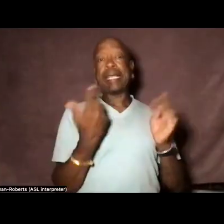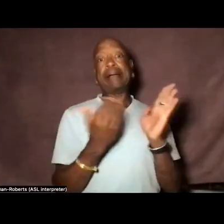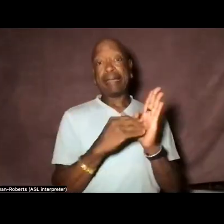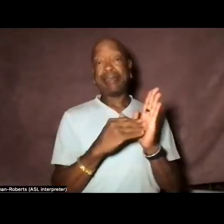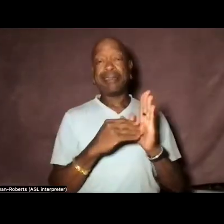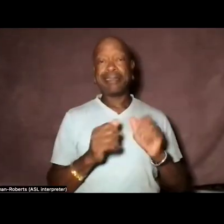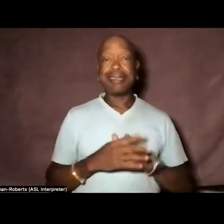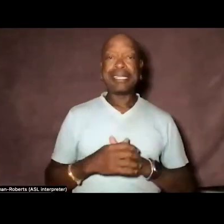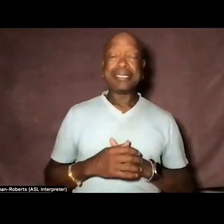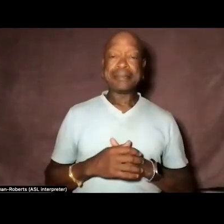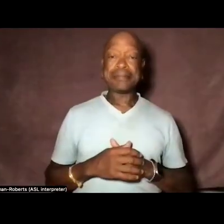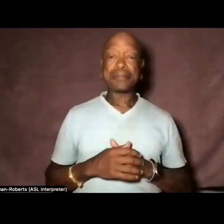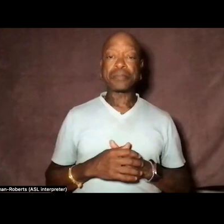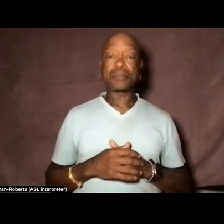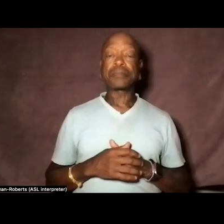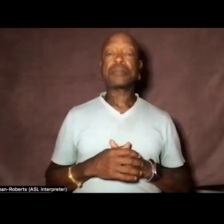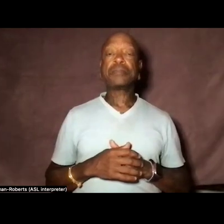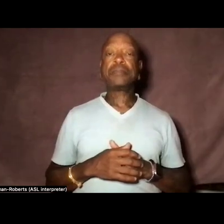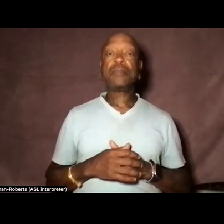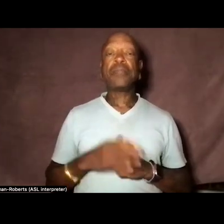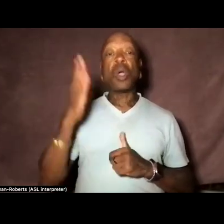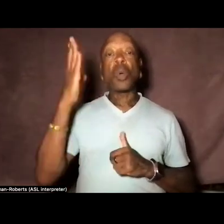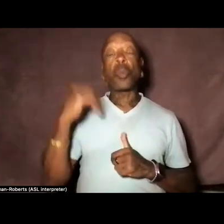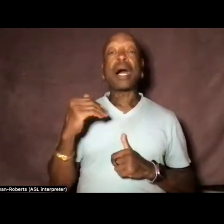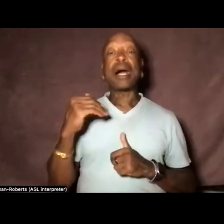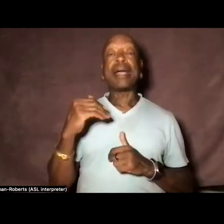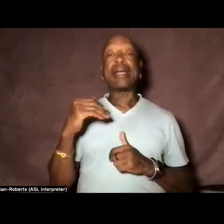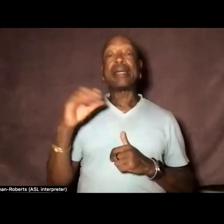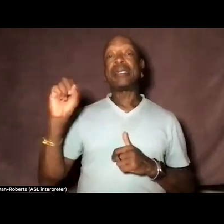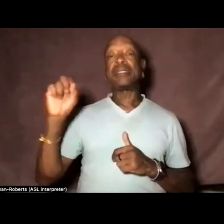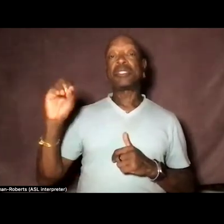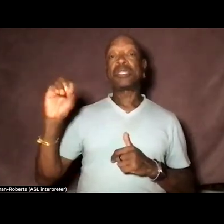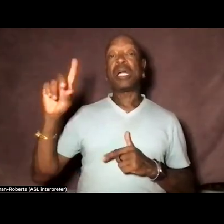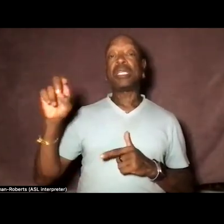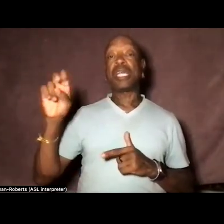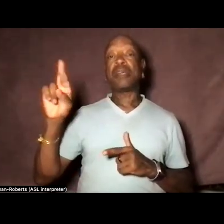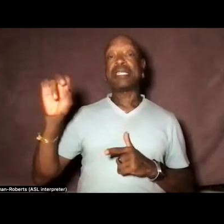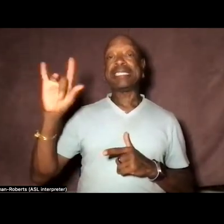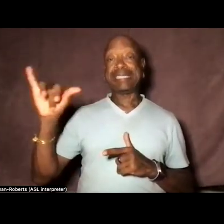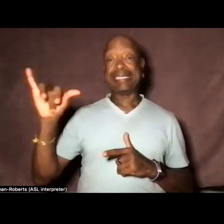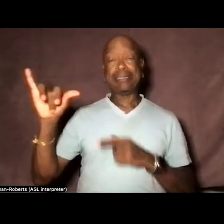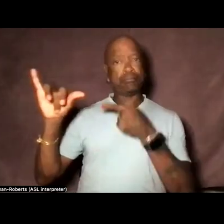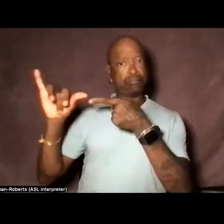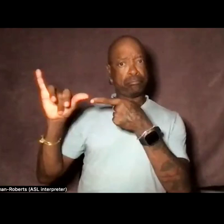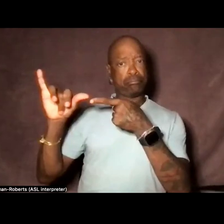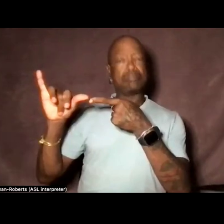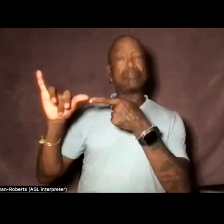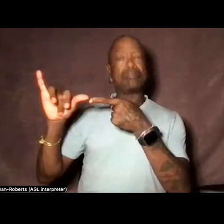intersectionality of why masking solidarity is solidarity um with each other but I'm just